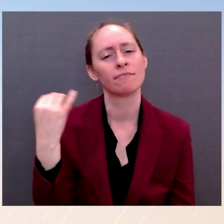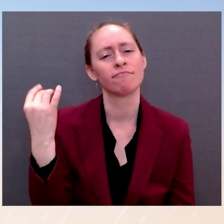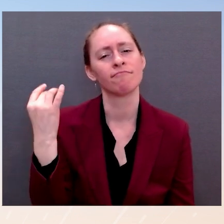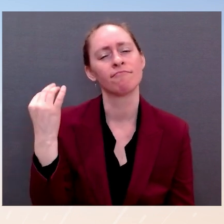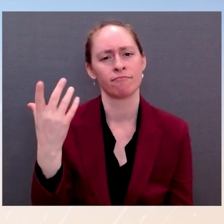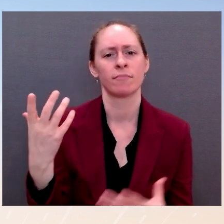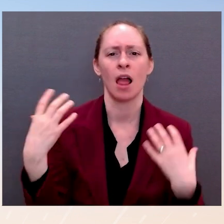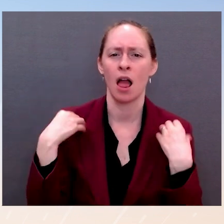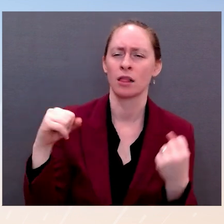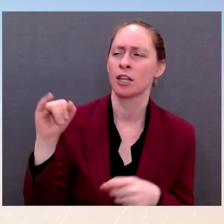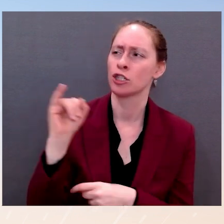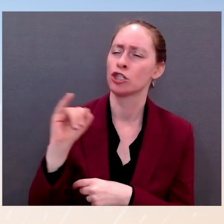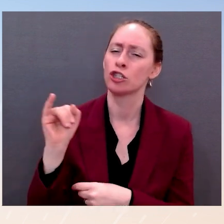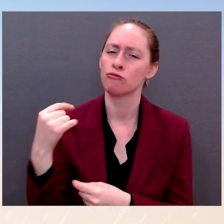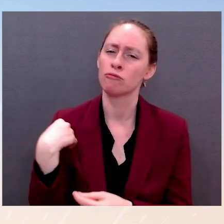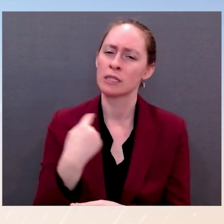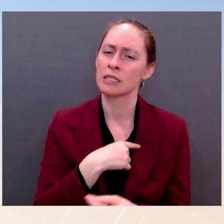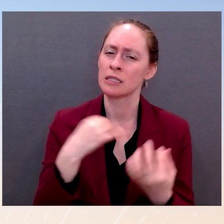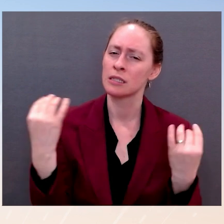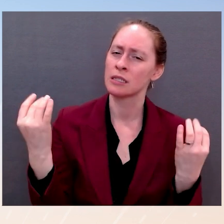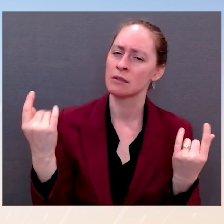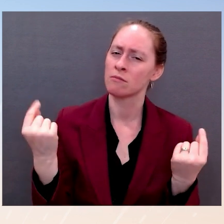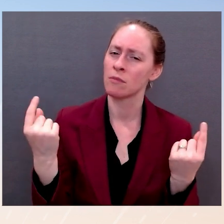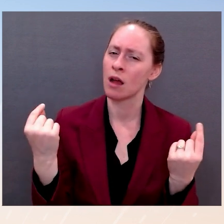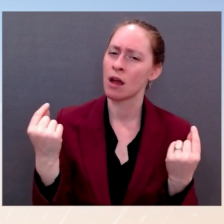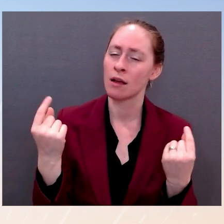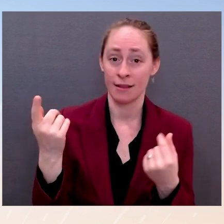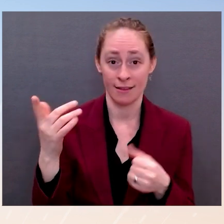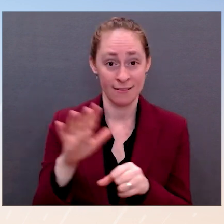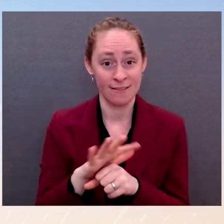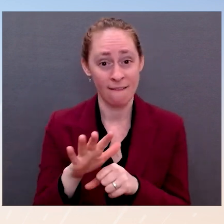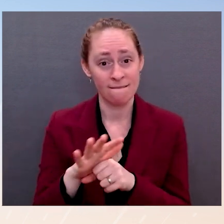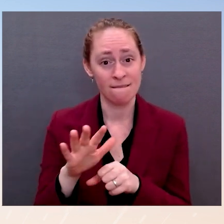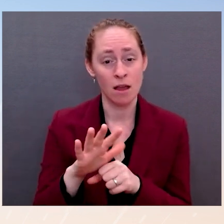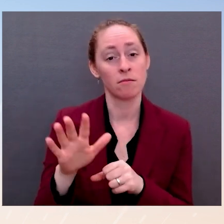about health coverage, it is necessary, not sufficient,